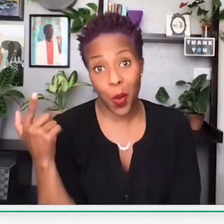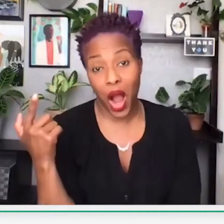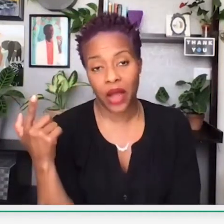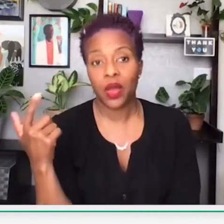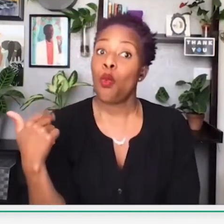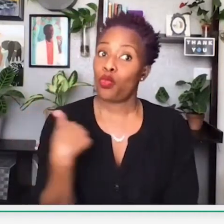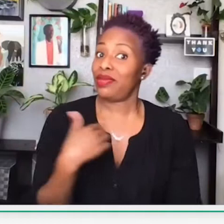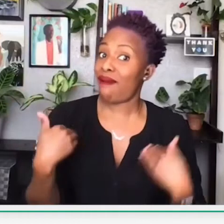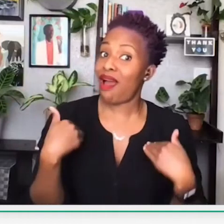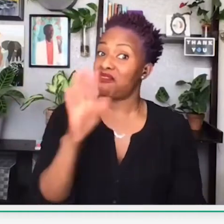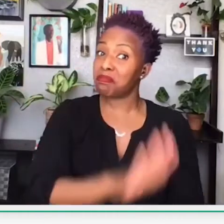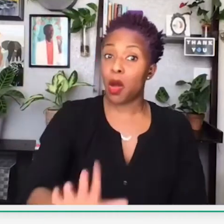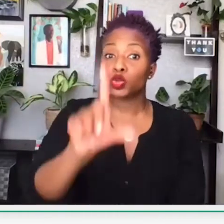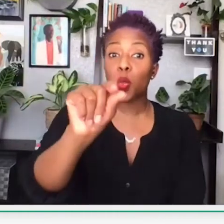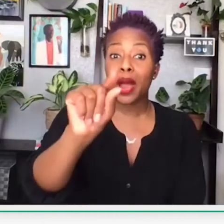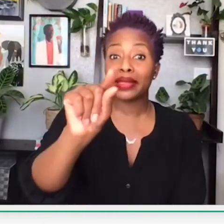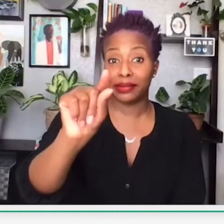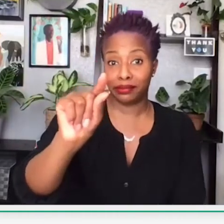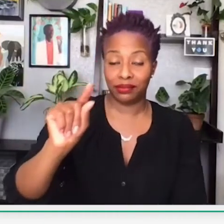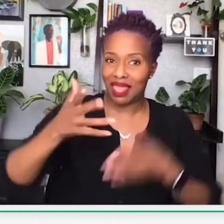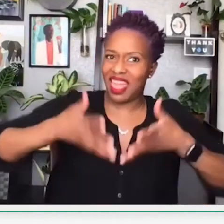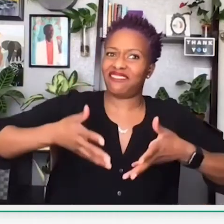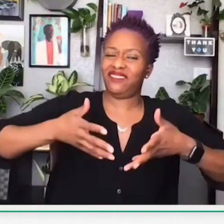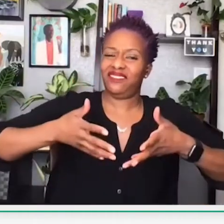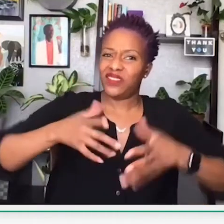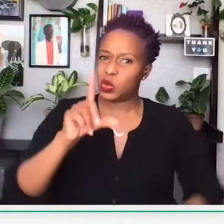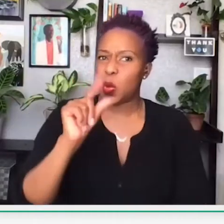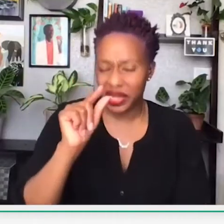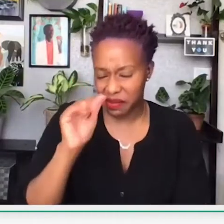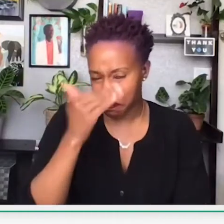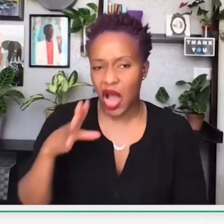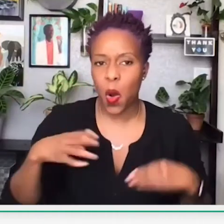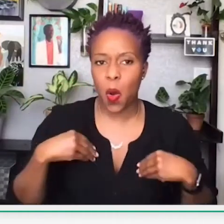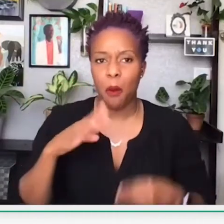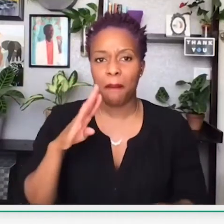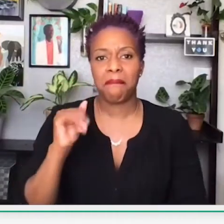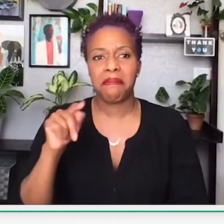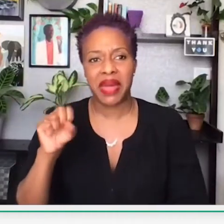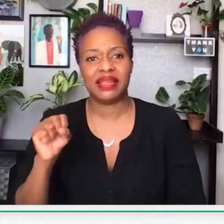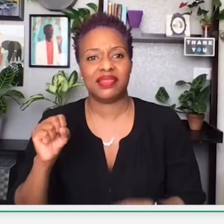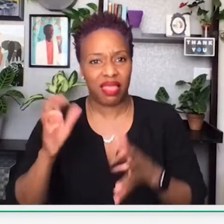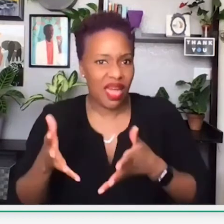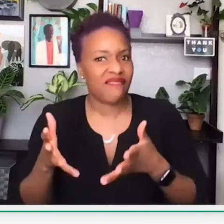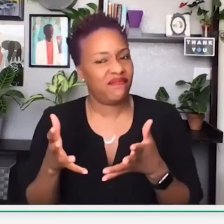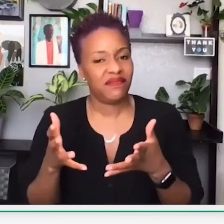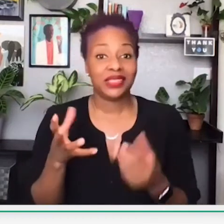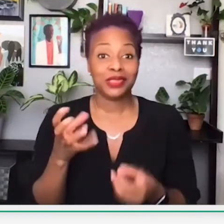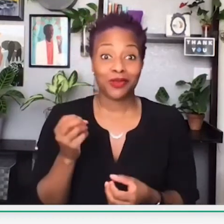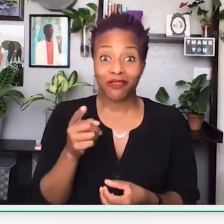a lot of those banks had to shut down. In 2021, we have about 20 black-owned banks left.